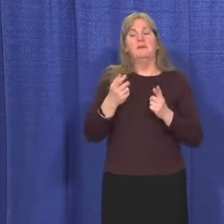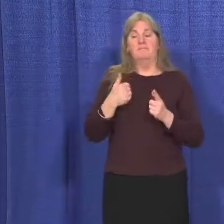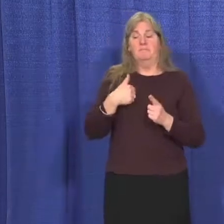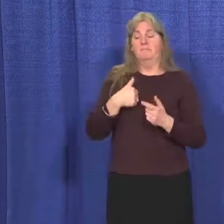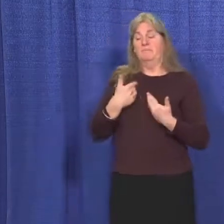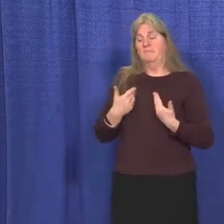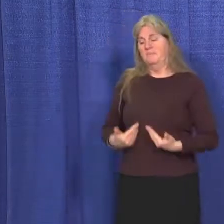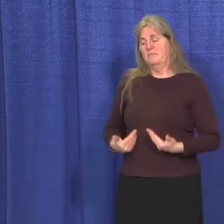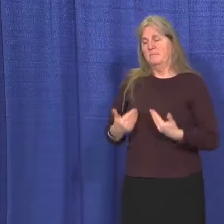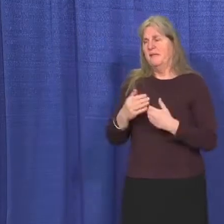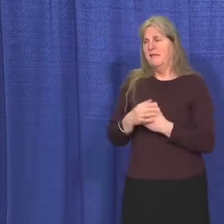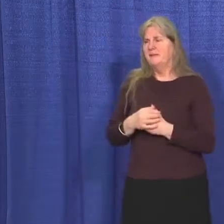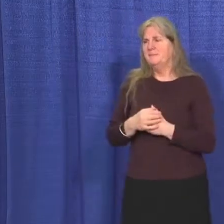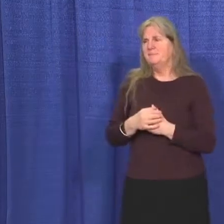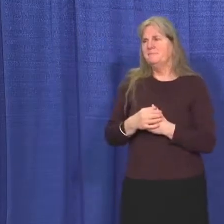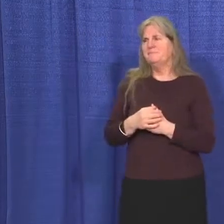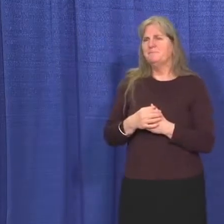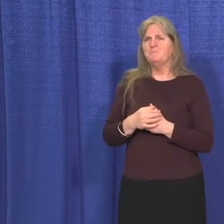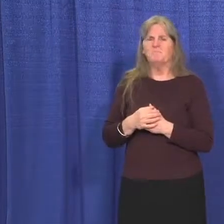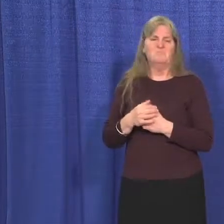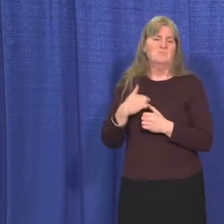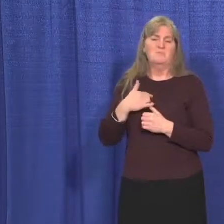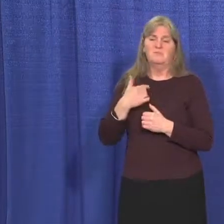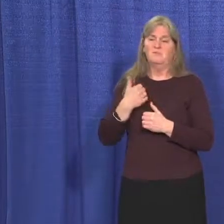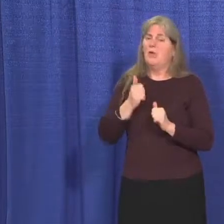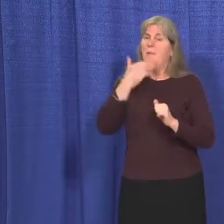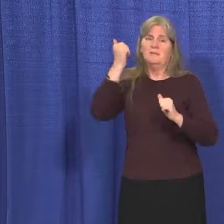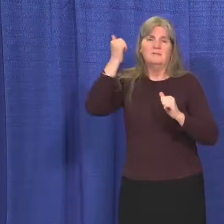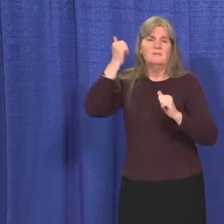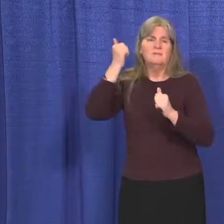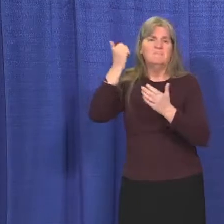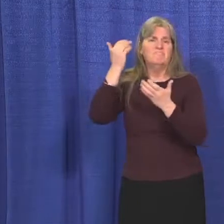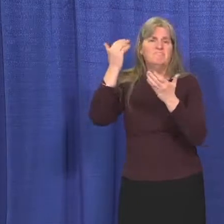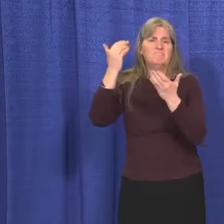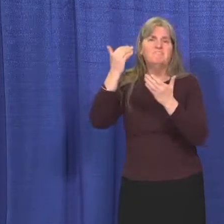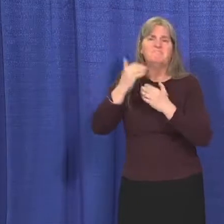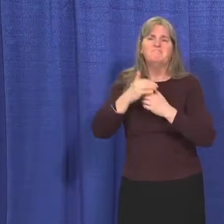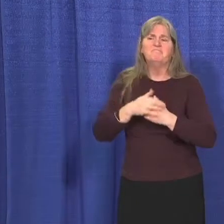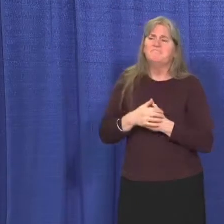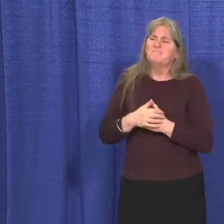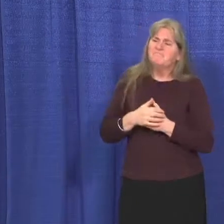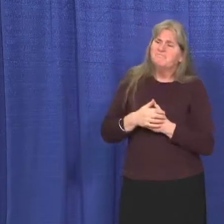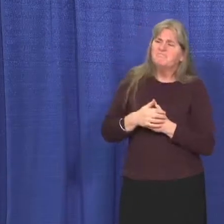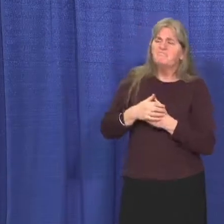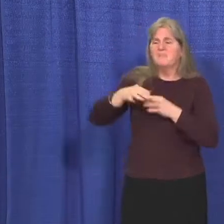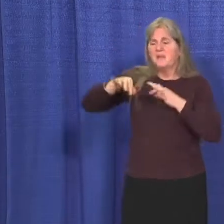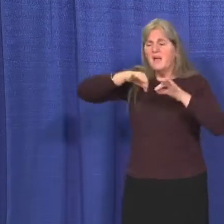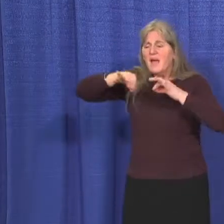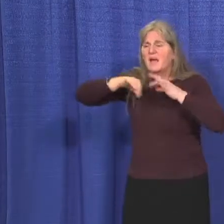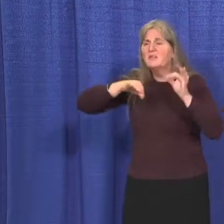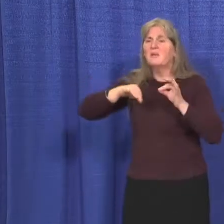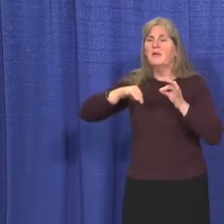And I think all I can do is do what I can to let people know